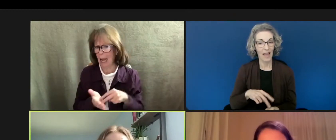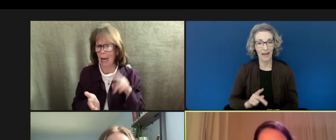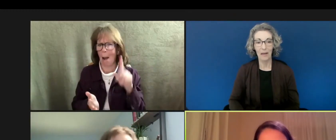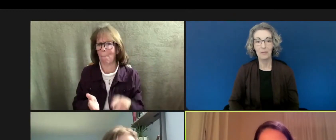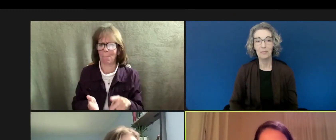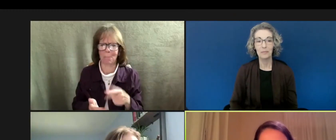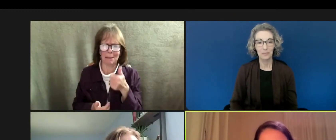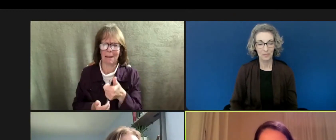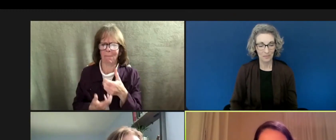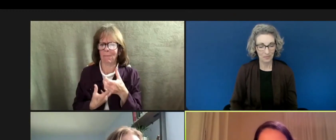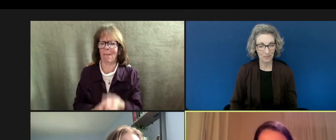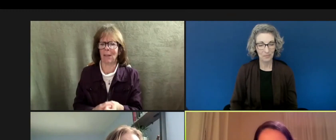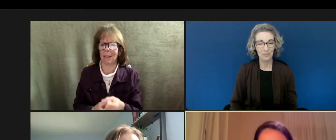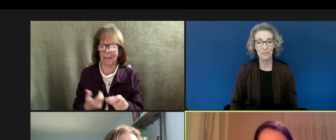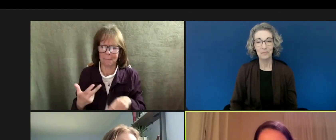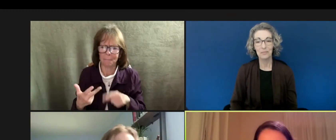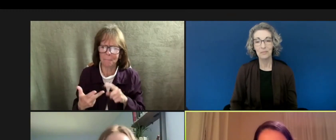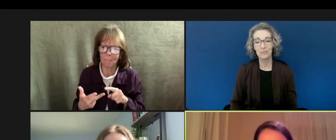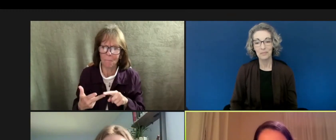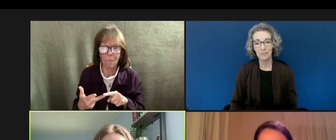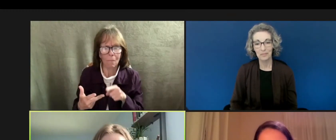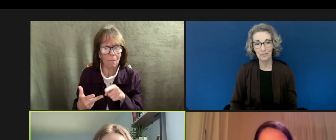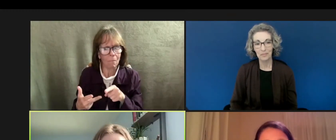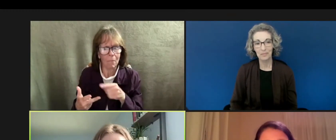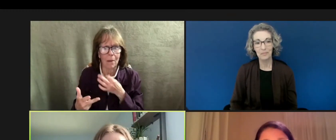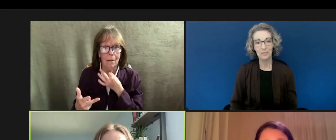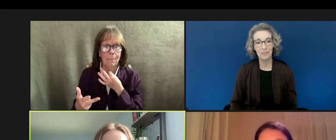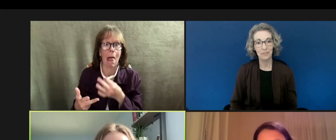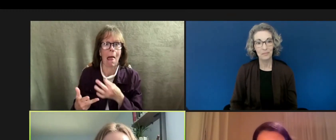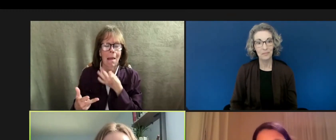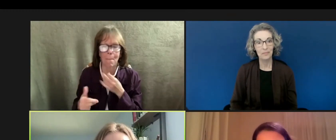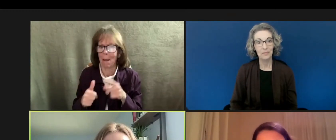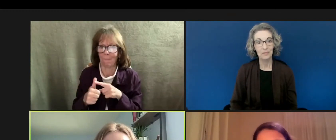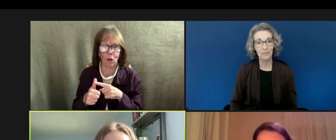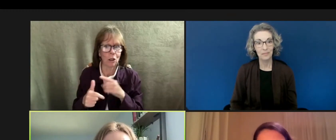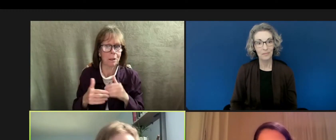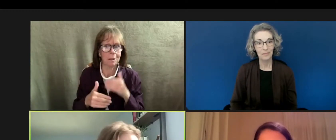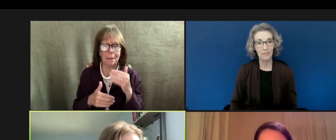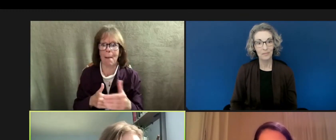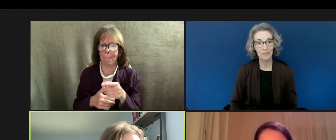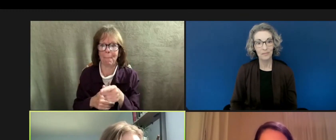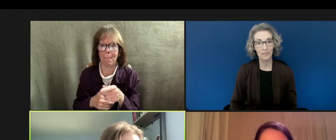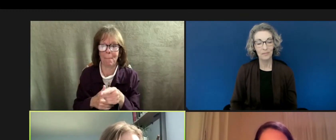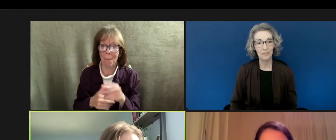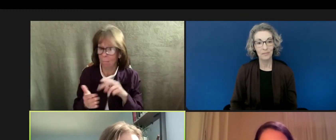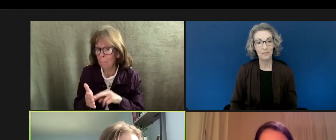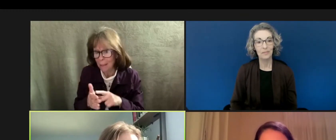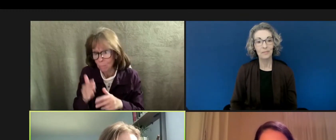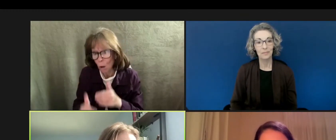Other folks are saying you took the first step and that is progress.